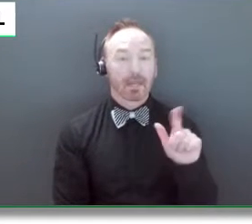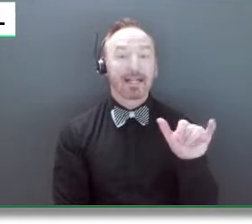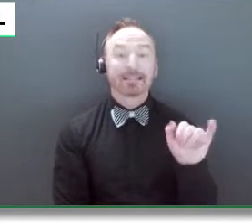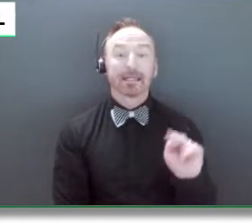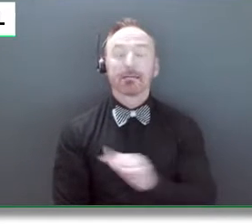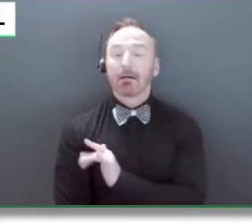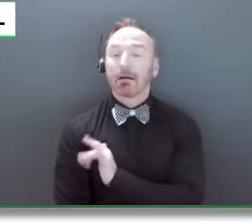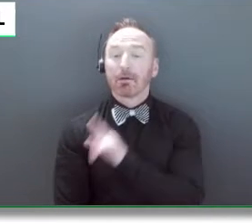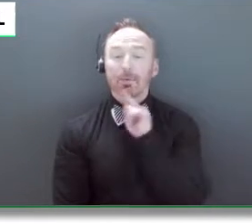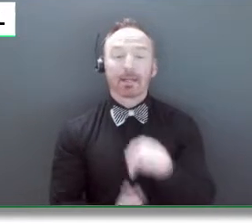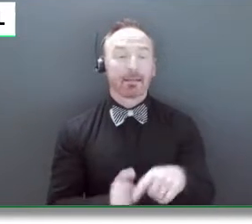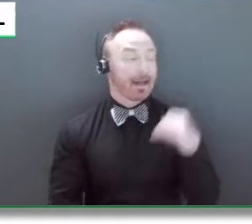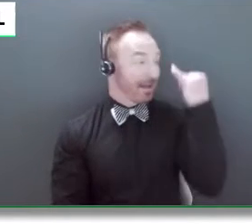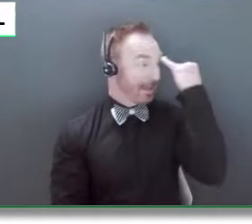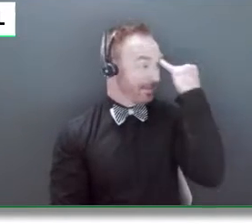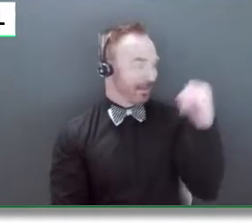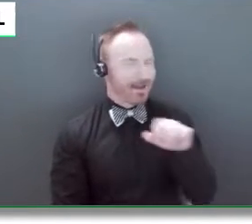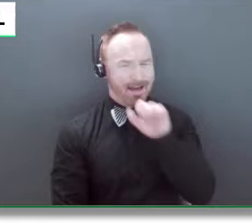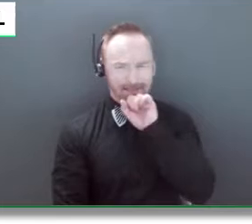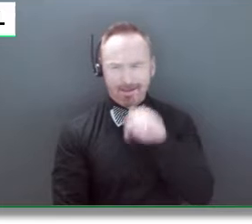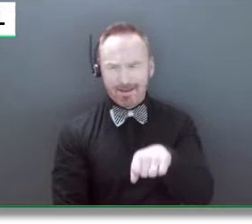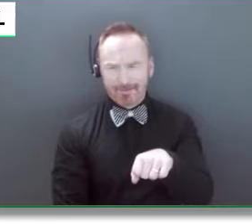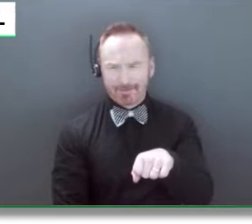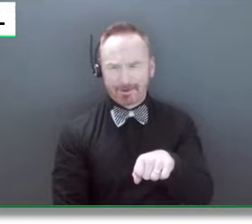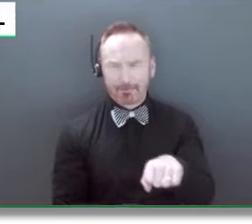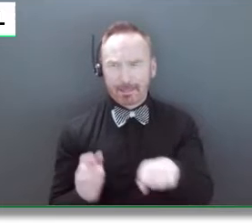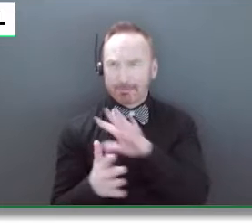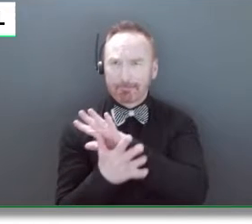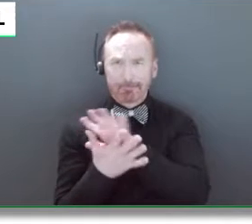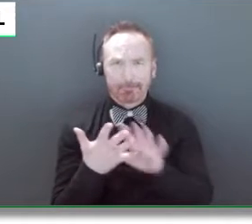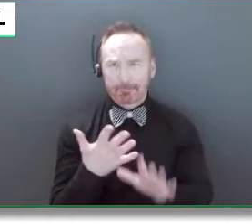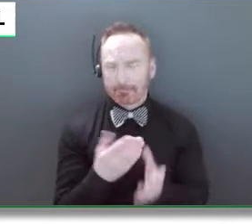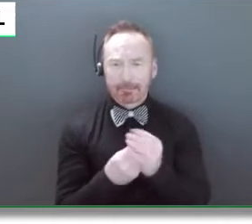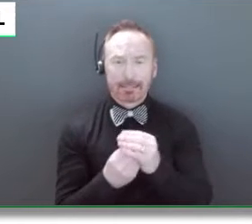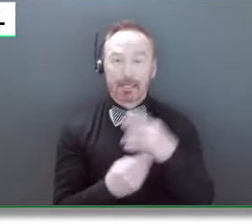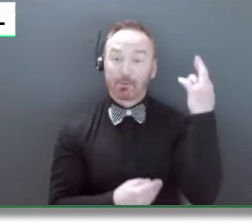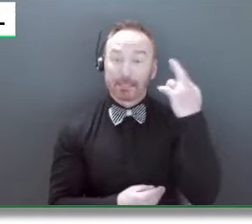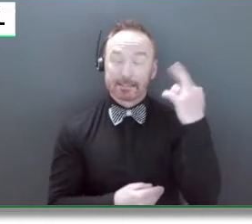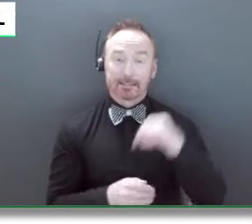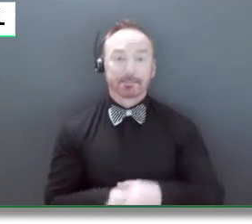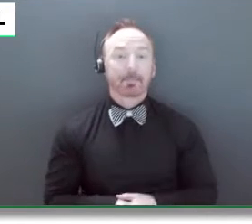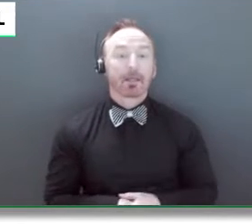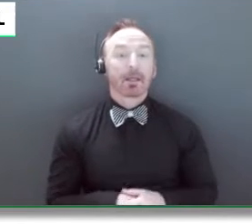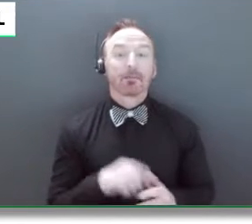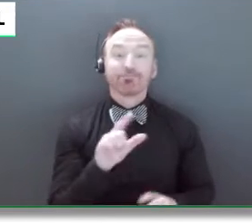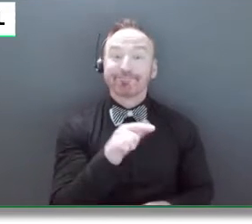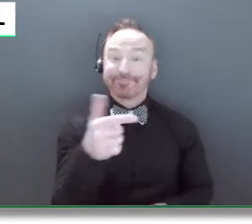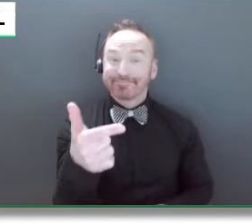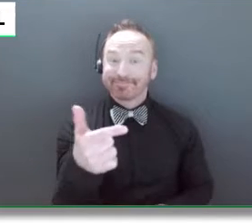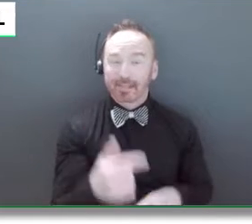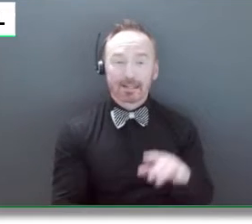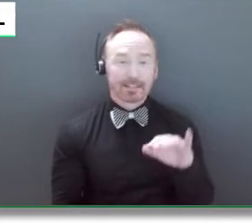more ways than one and I think it has so much potential. Uh Jamie I know that you know Rocky Mountain Adaptive that's one of the